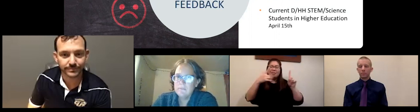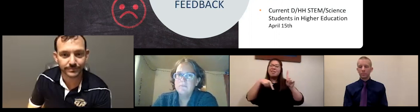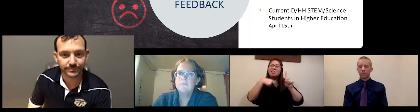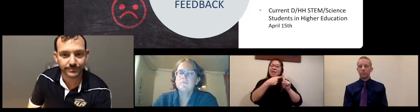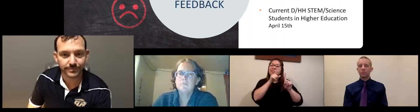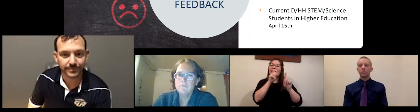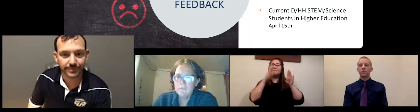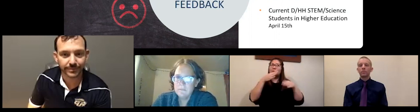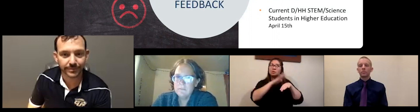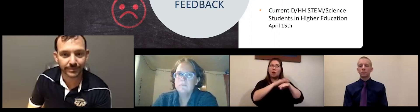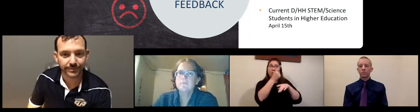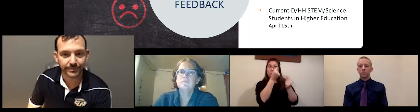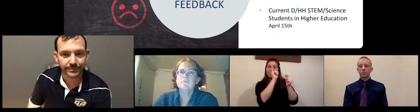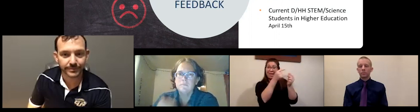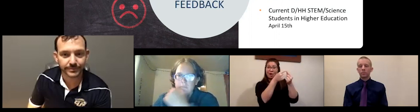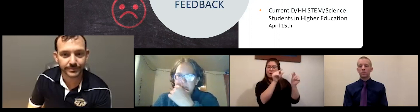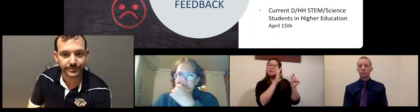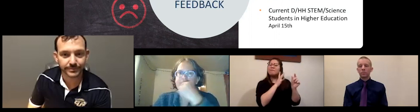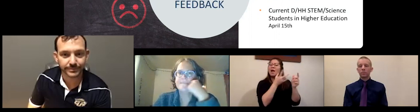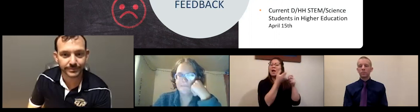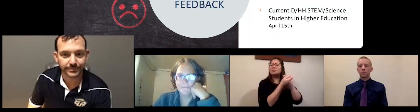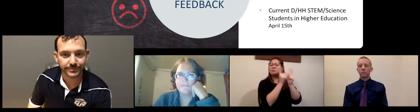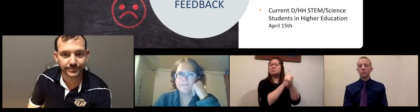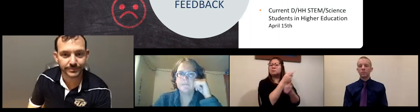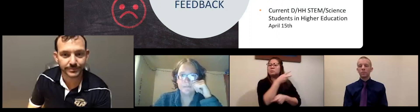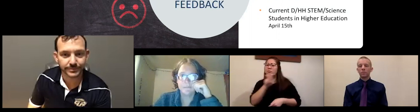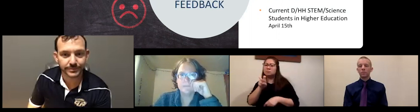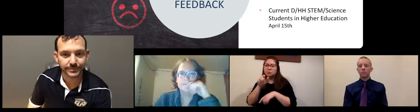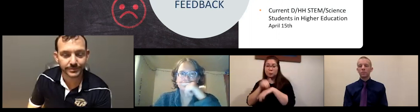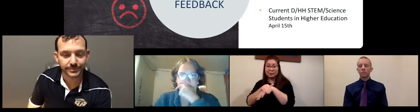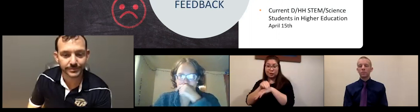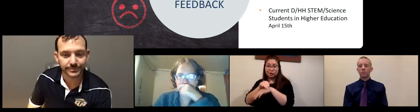Then they can edit their grammar and translate it to English.